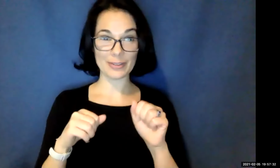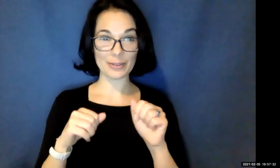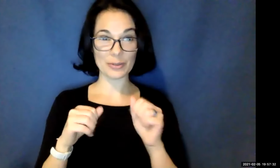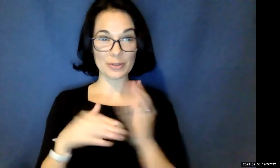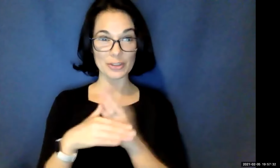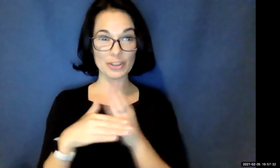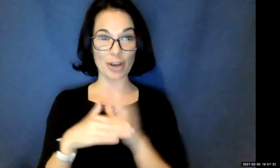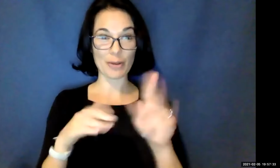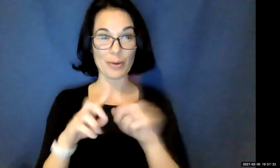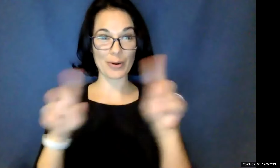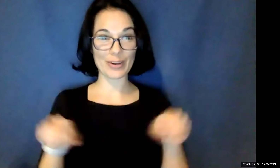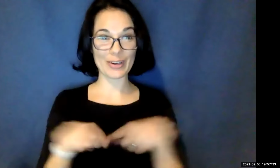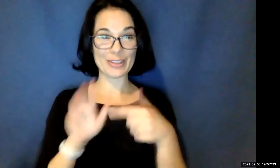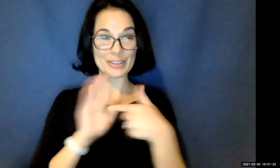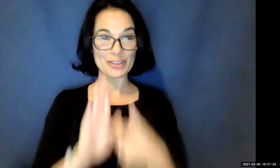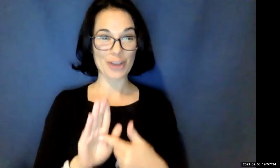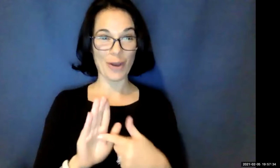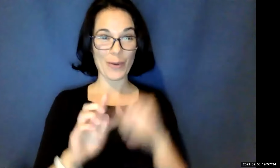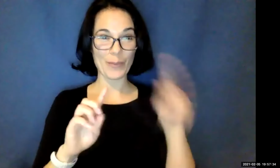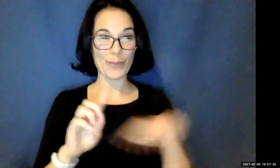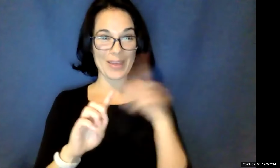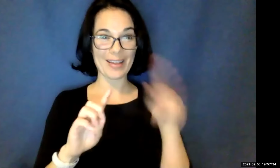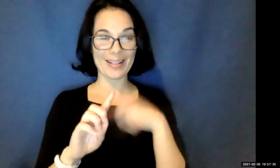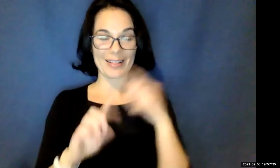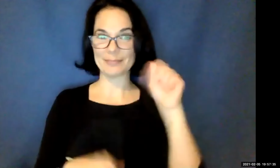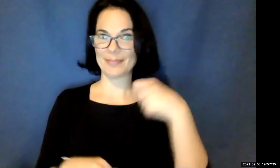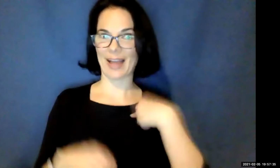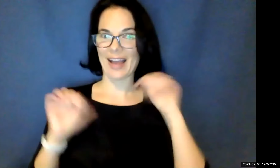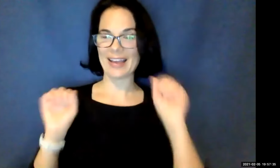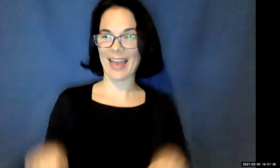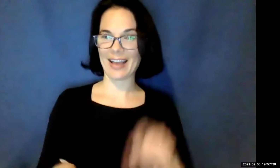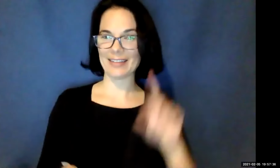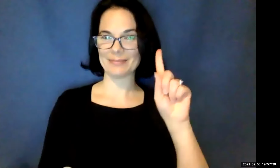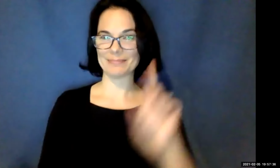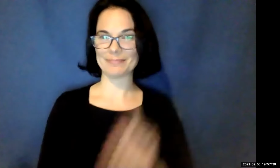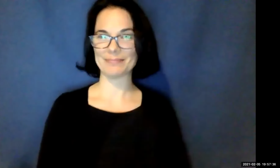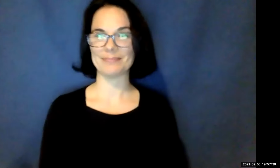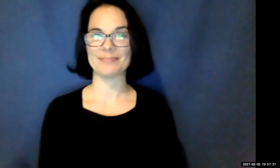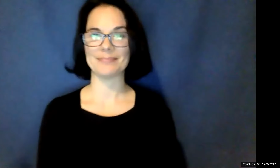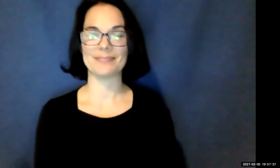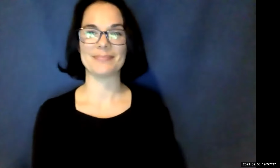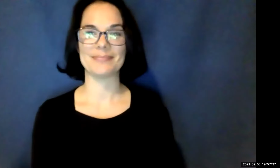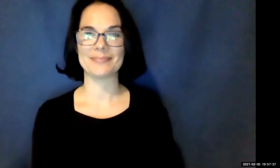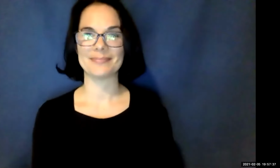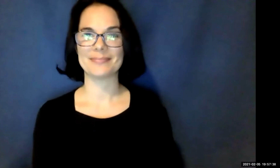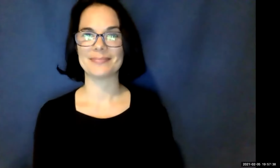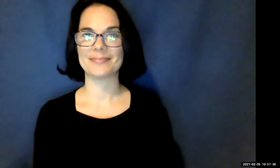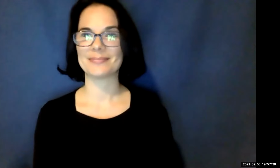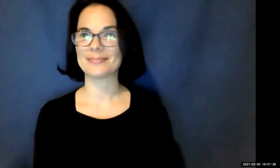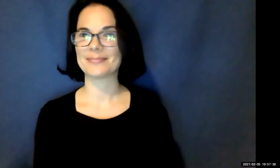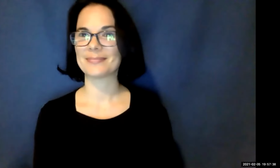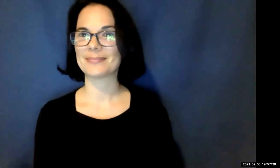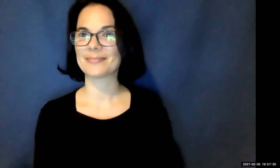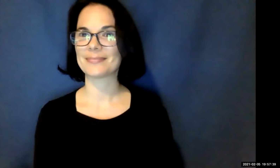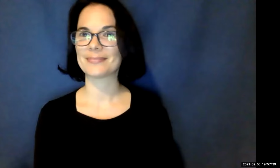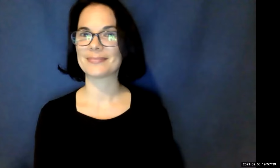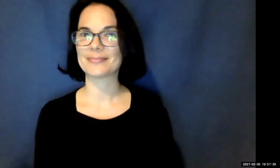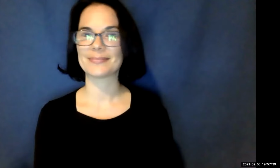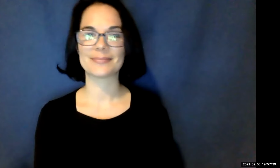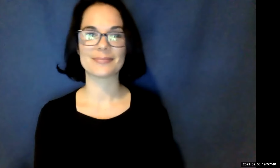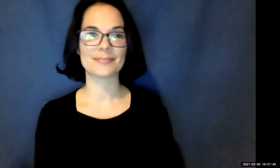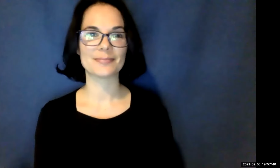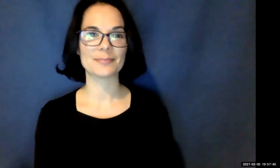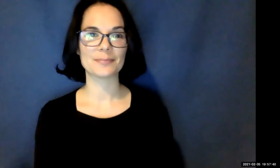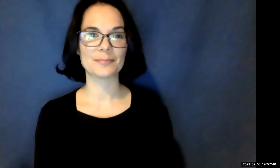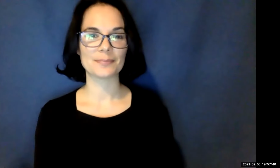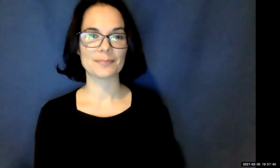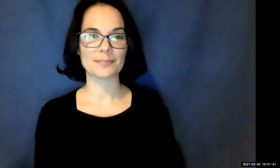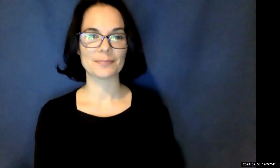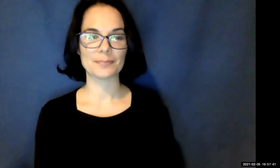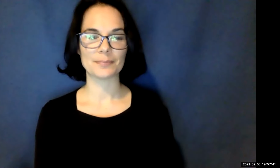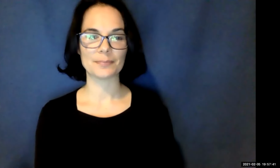Oh yeah. Hold on. Sorry.